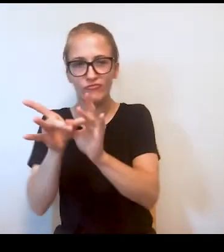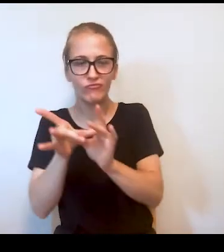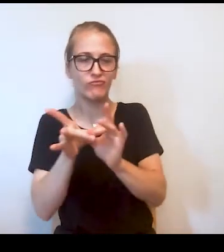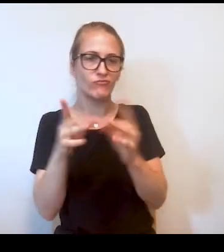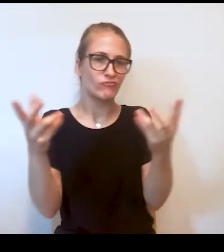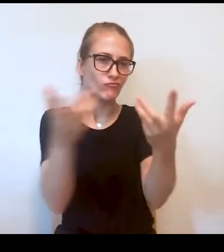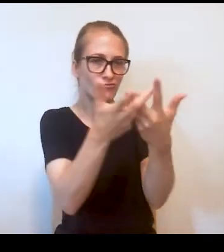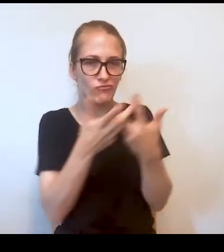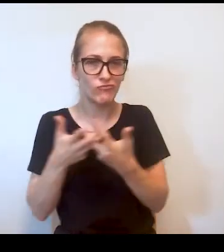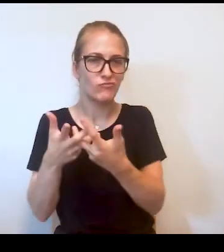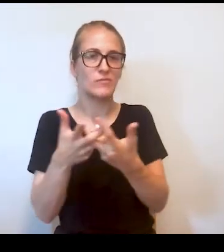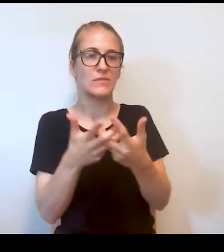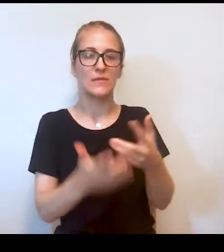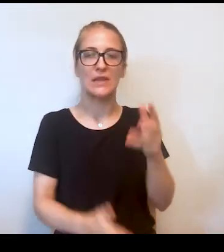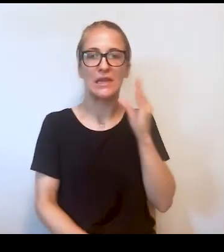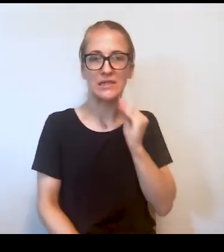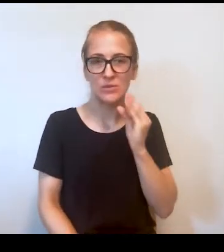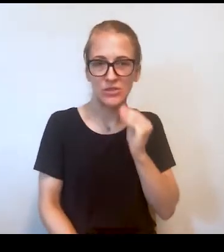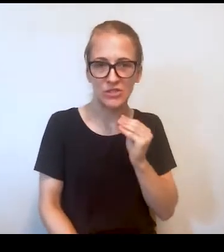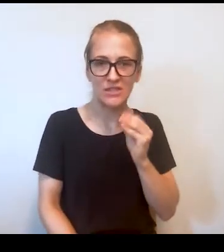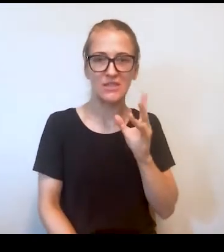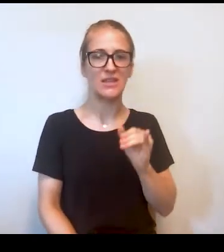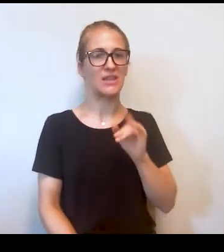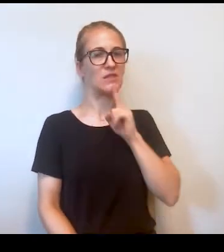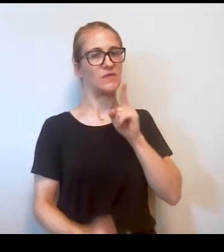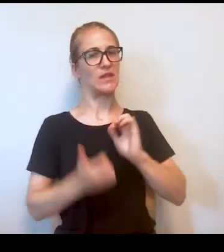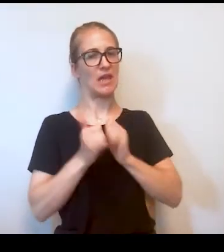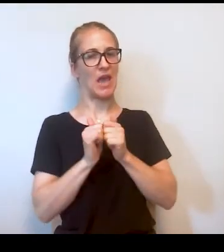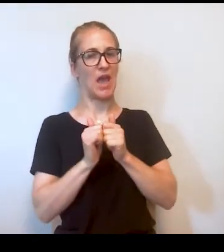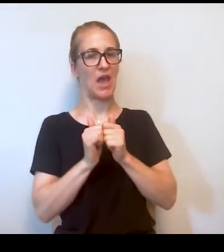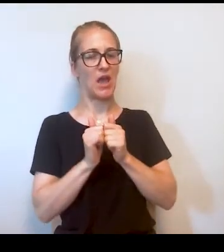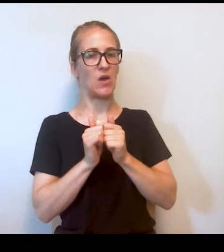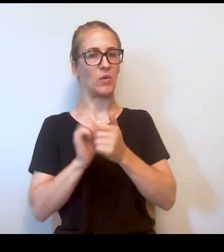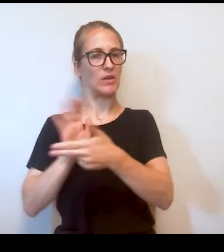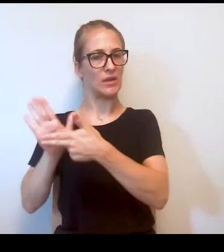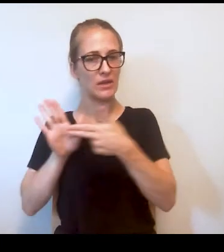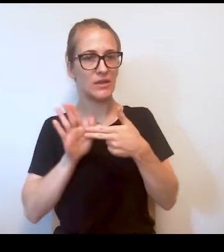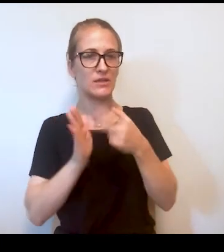which is how diagnostics and treatment begin.